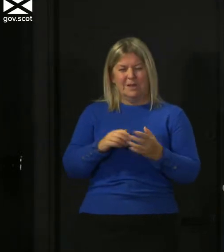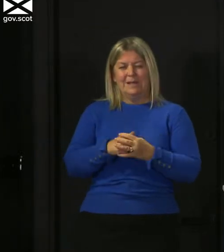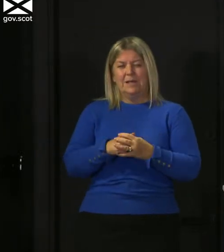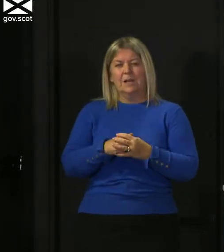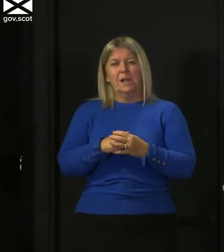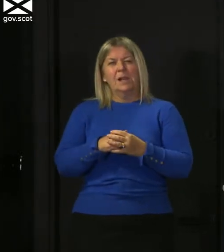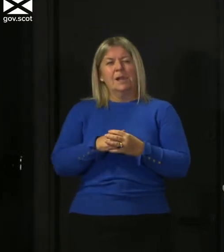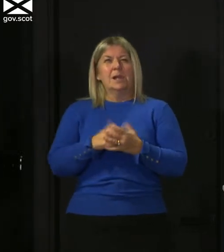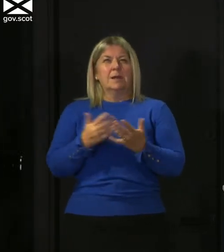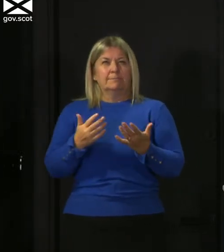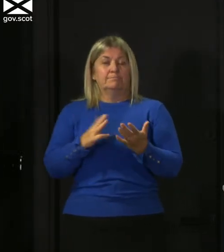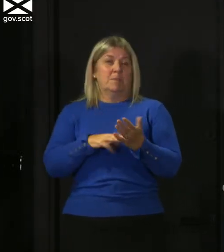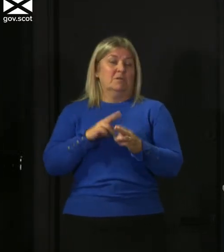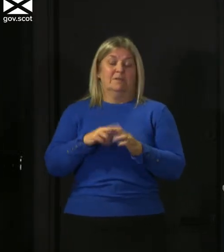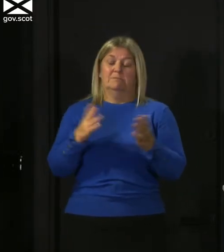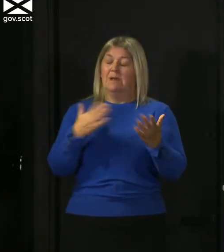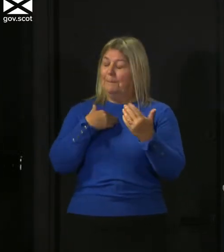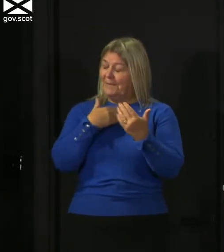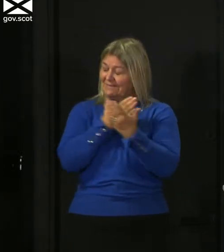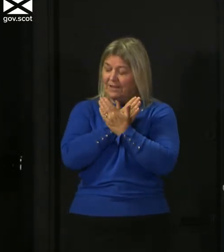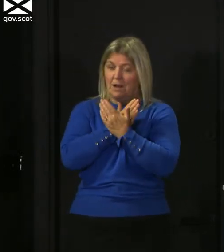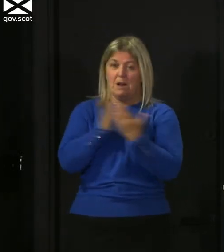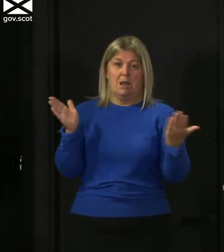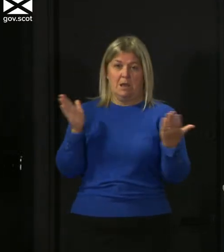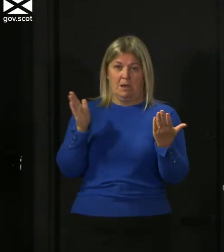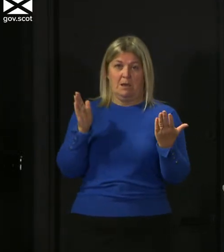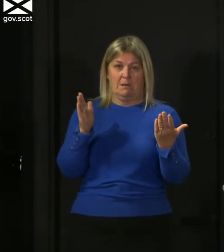I couldn't be clearer that I think she should step down as a MP and the reason I am clear about